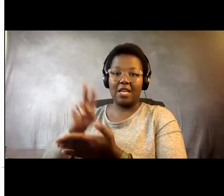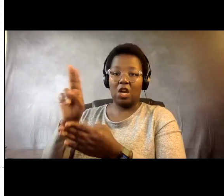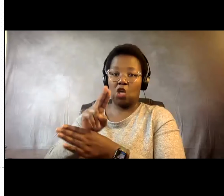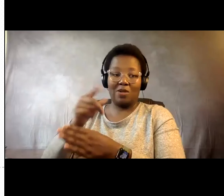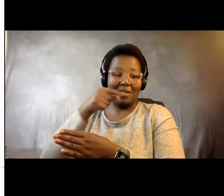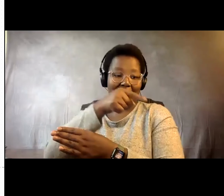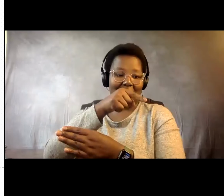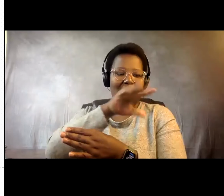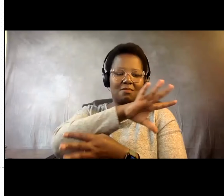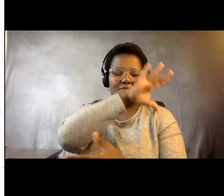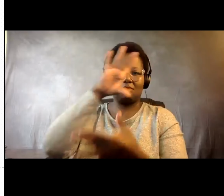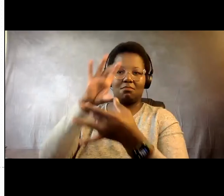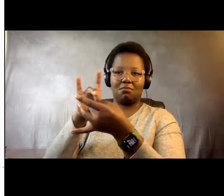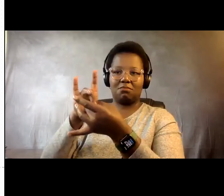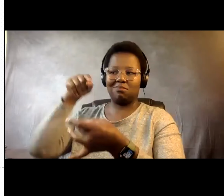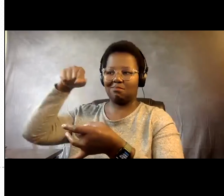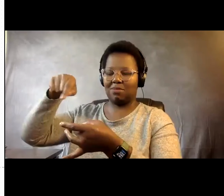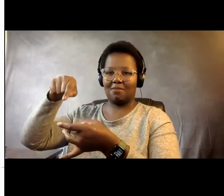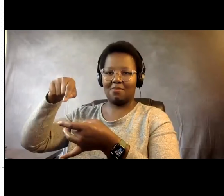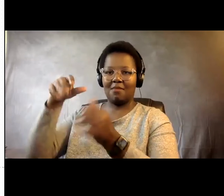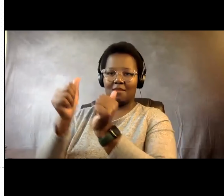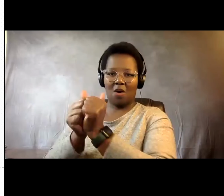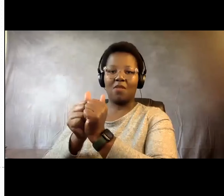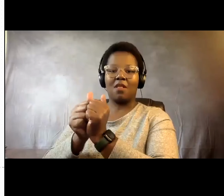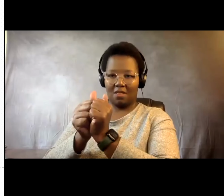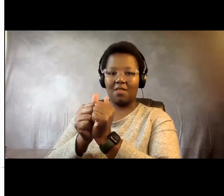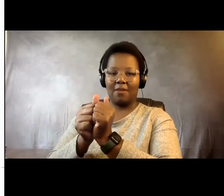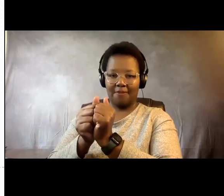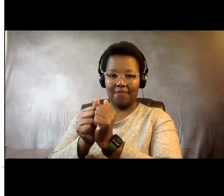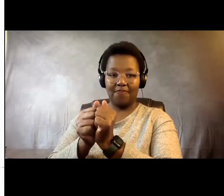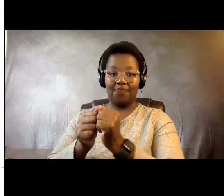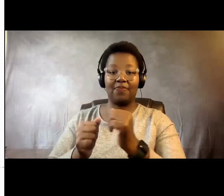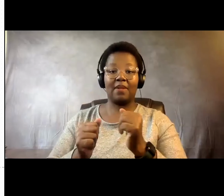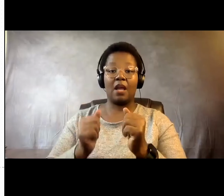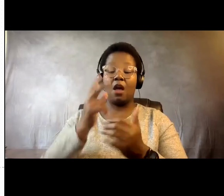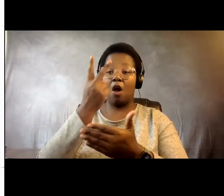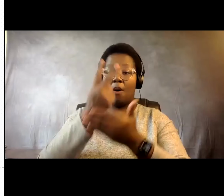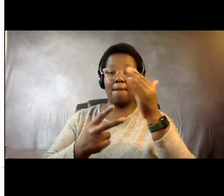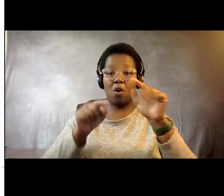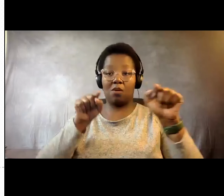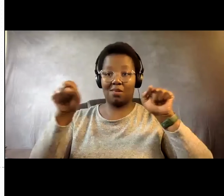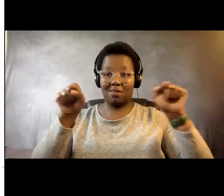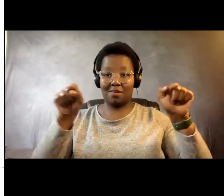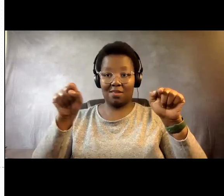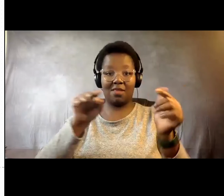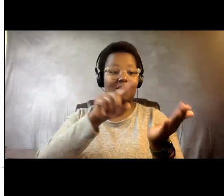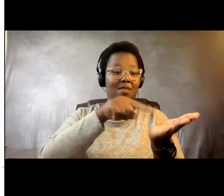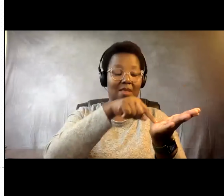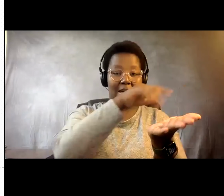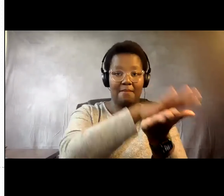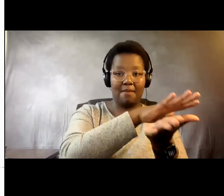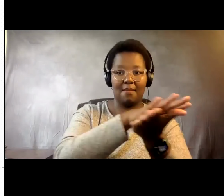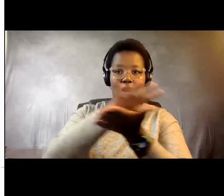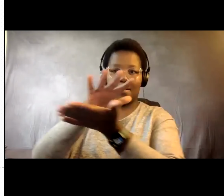together, like, bigger end pages. And both of those documentation they end up in Jira